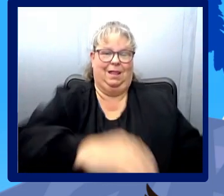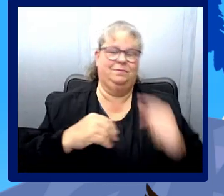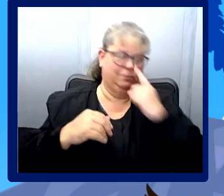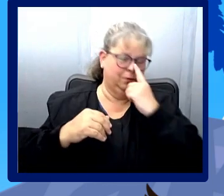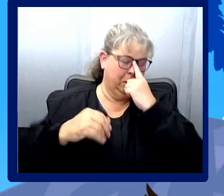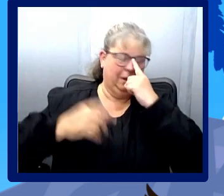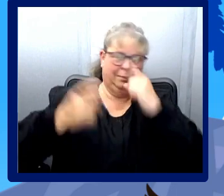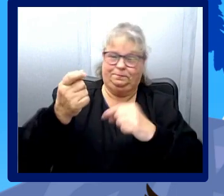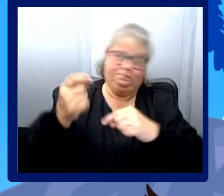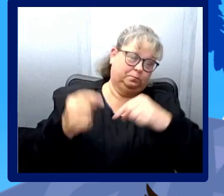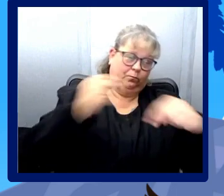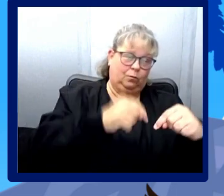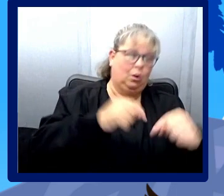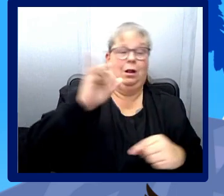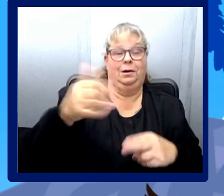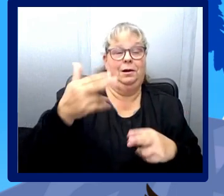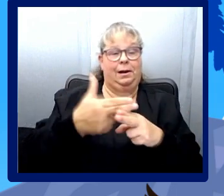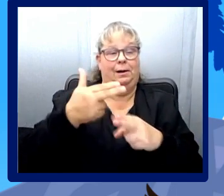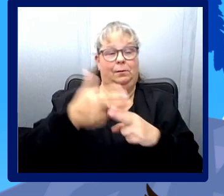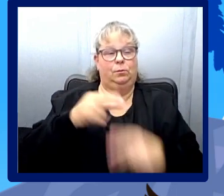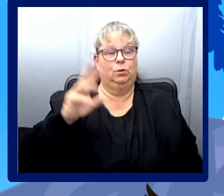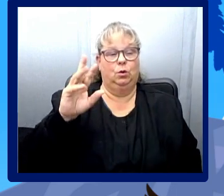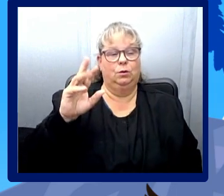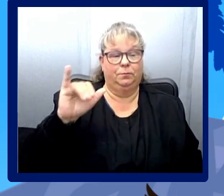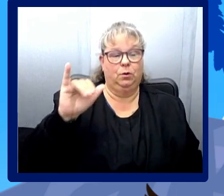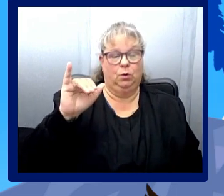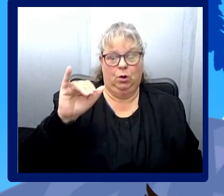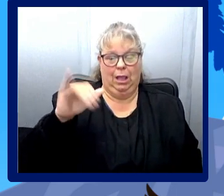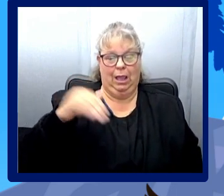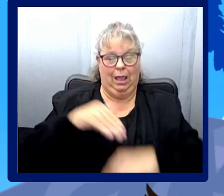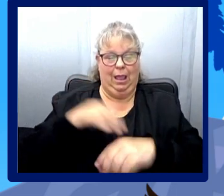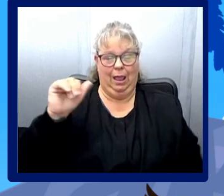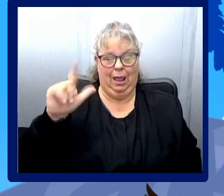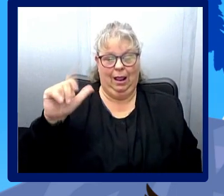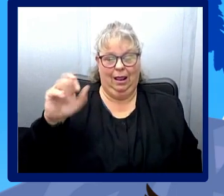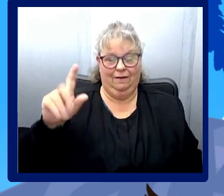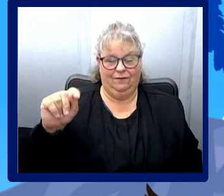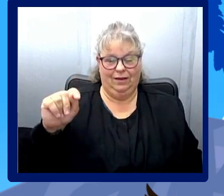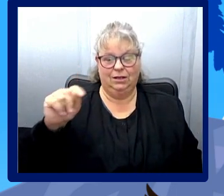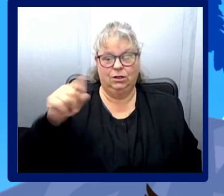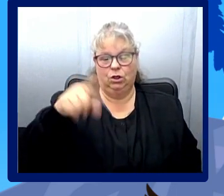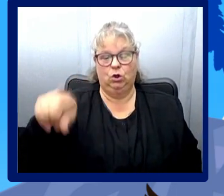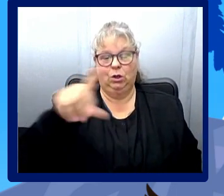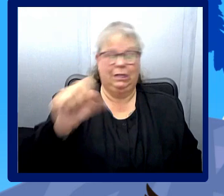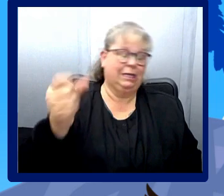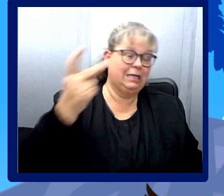right here in the workspace in the community. I wanna point out that you do have to be a system administrator